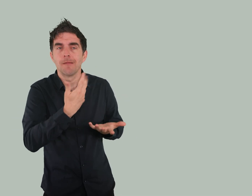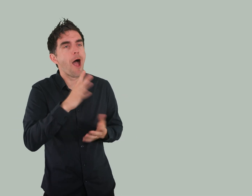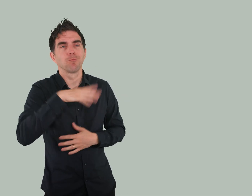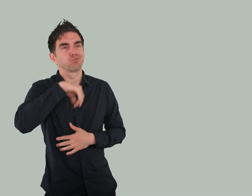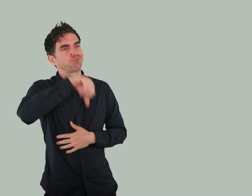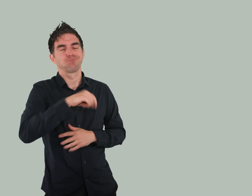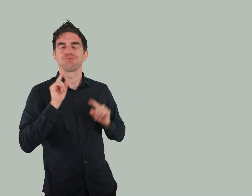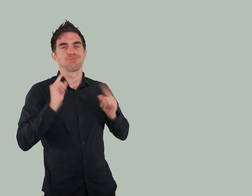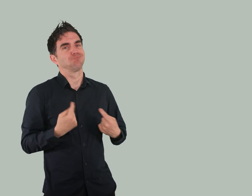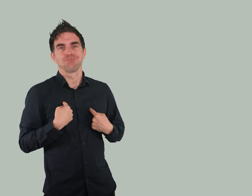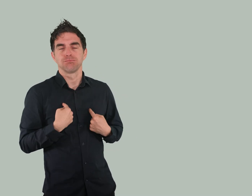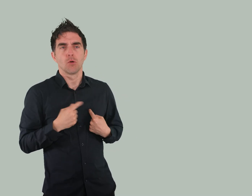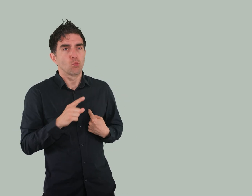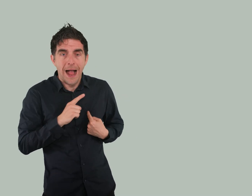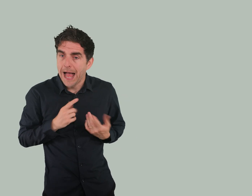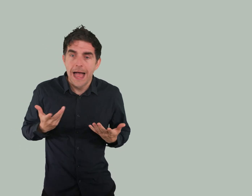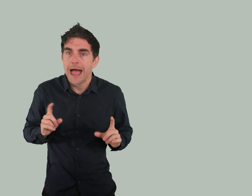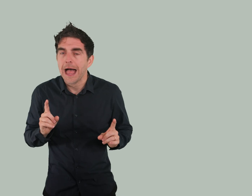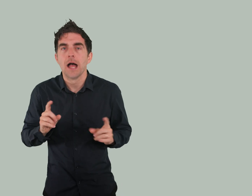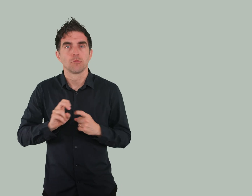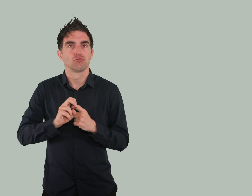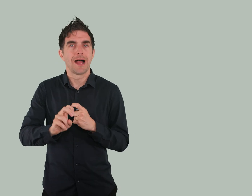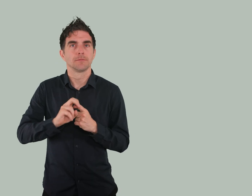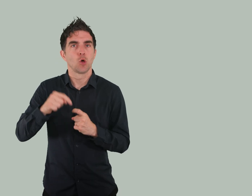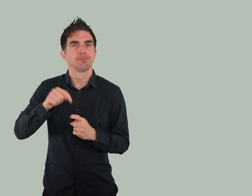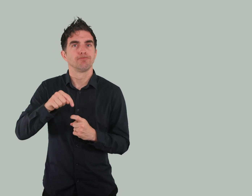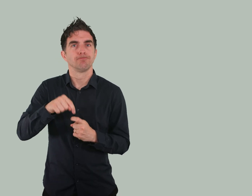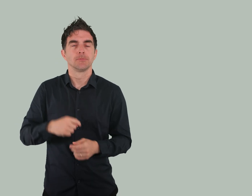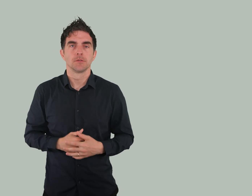because of transport problems.